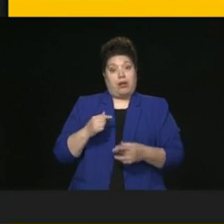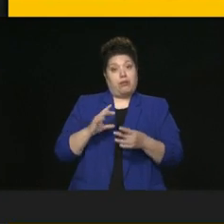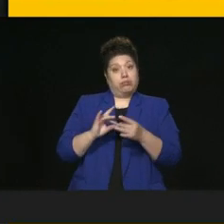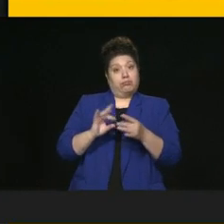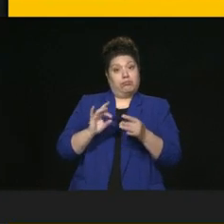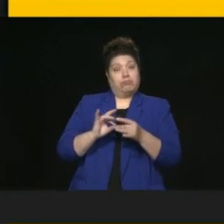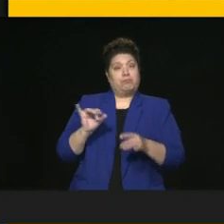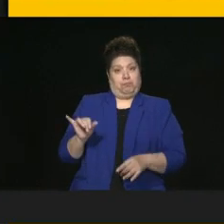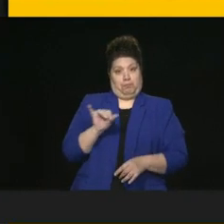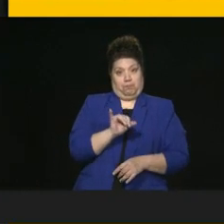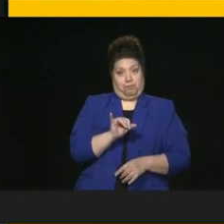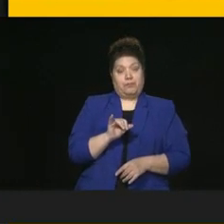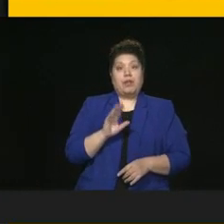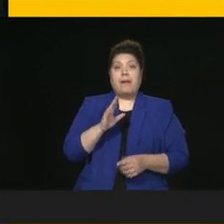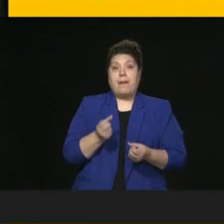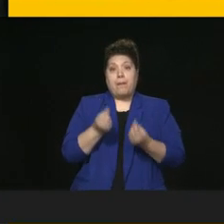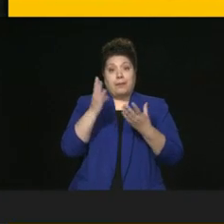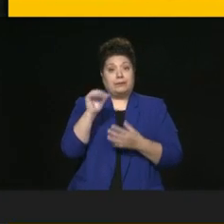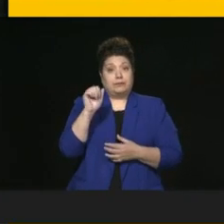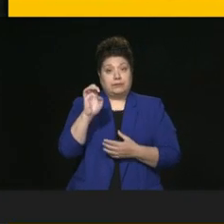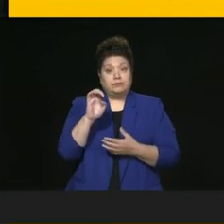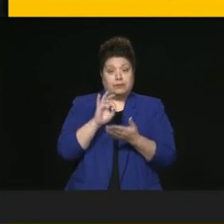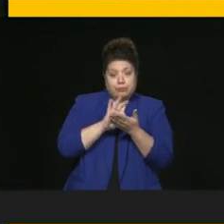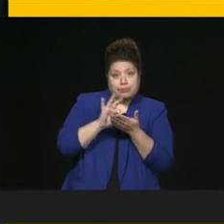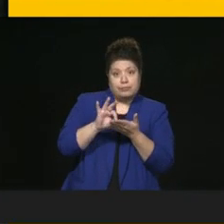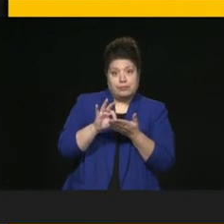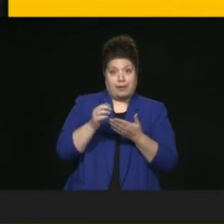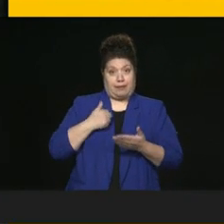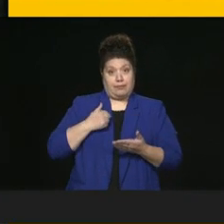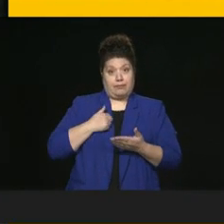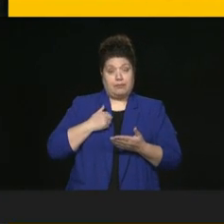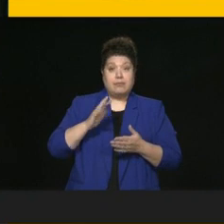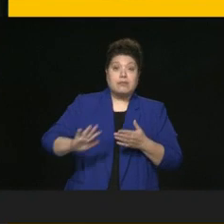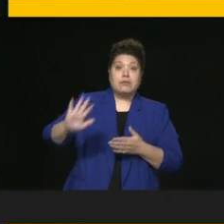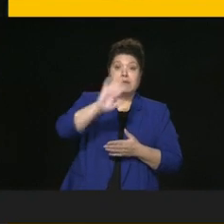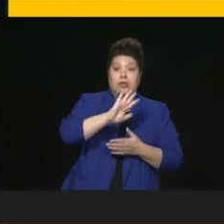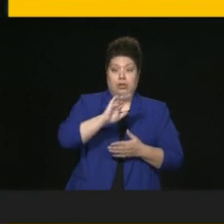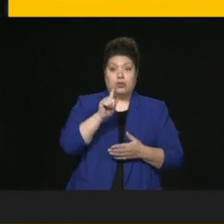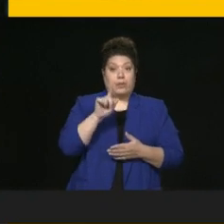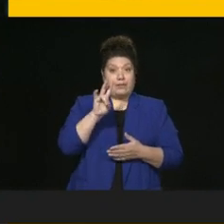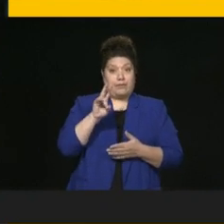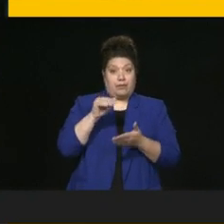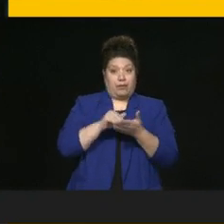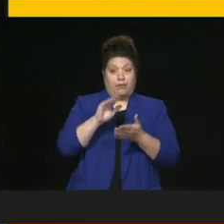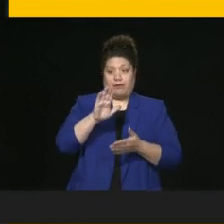HELLO, EVERYONE. I'LL BEGIN WITH THE NUMBER OF